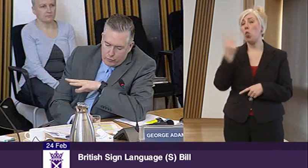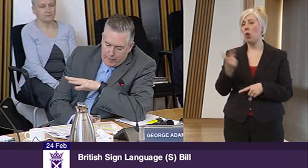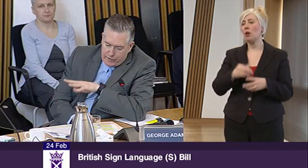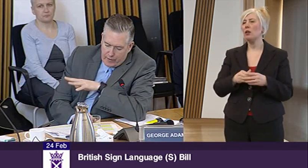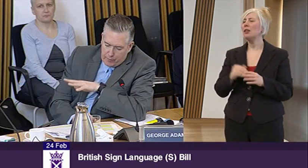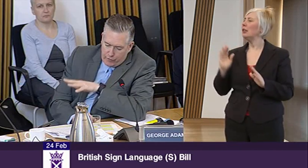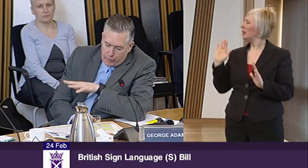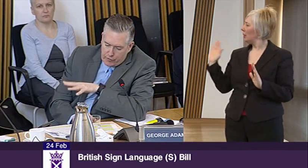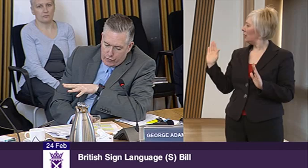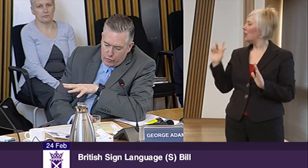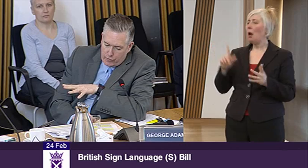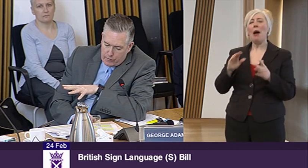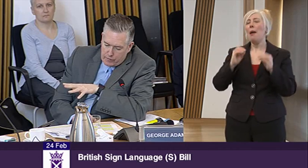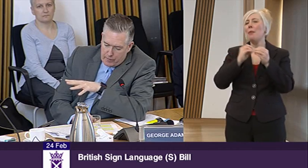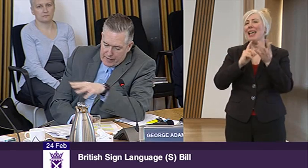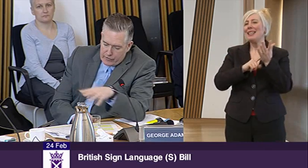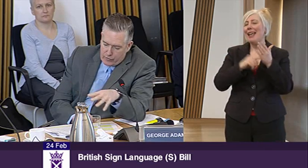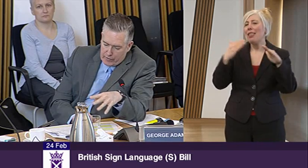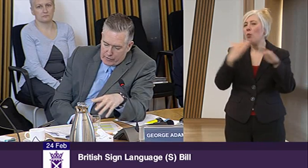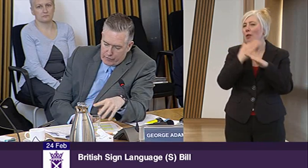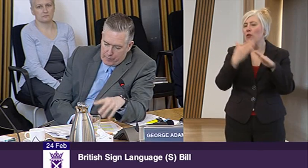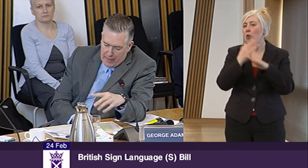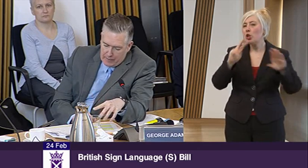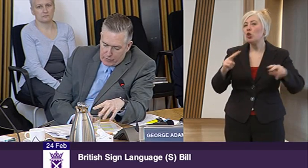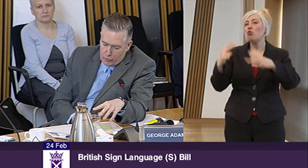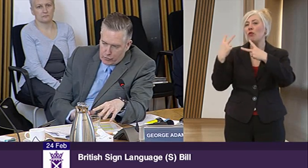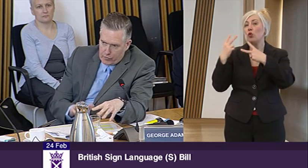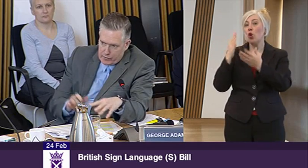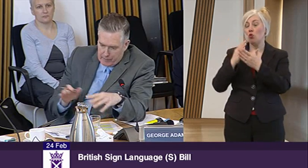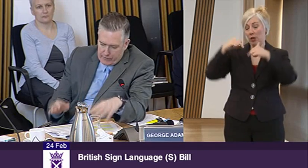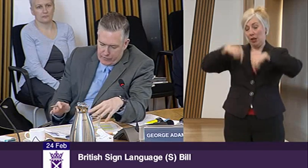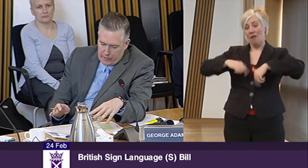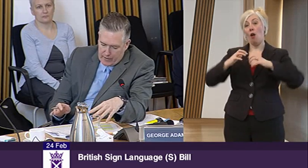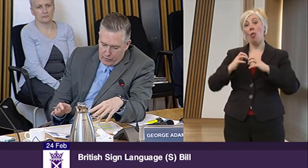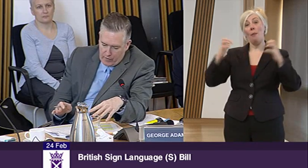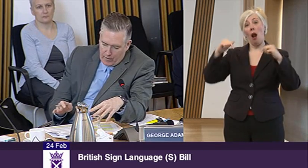bit of the best of both worlds. George Adam: However, the BSL performance reviews are for the Parliament to hold the